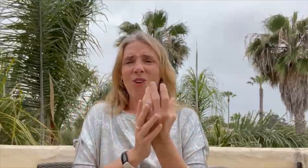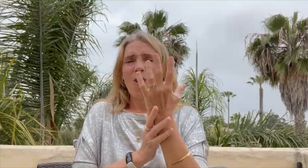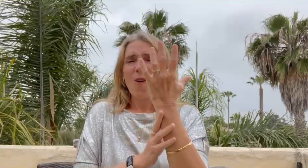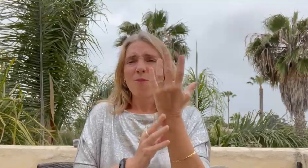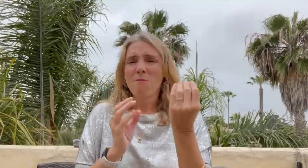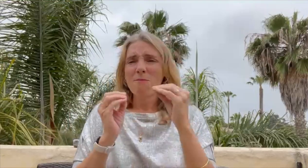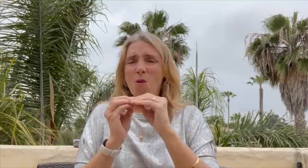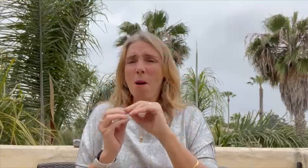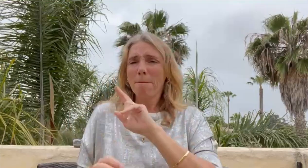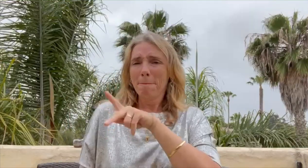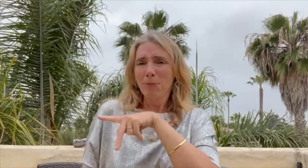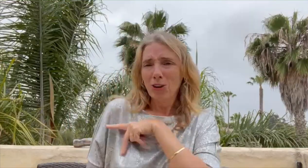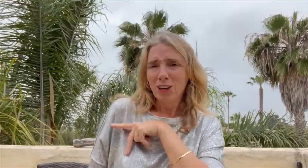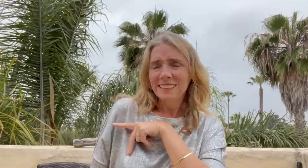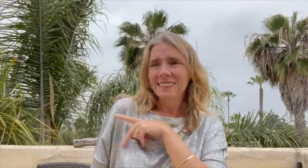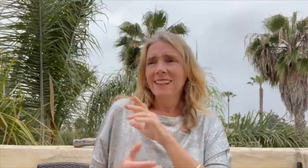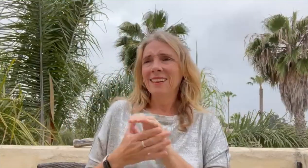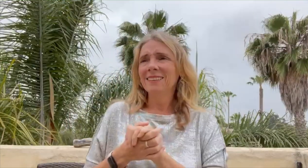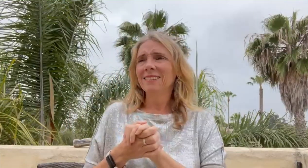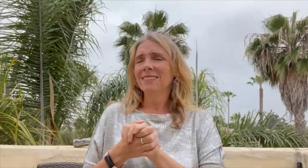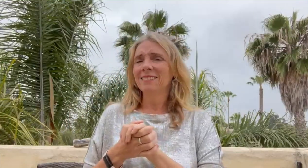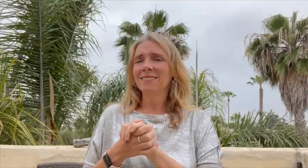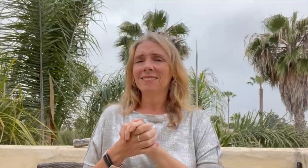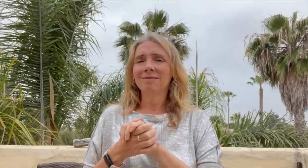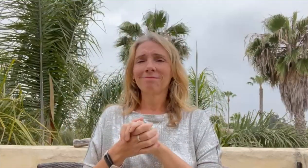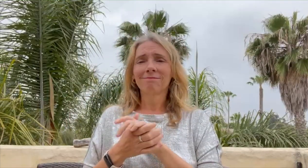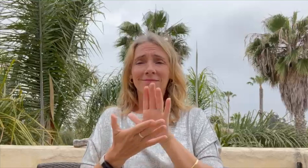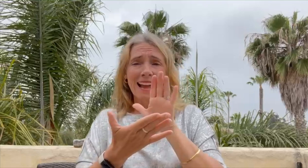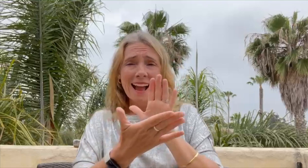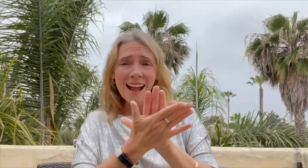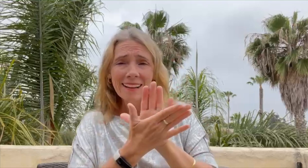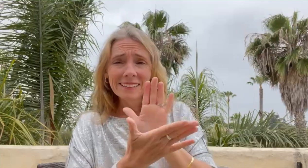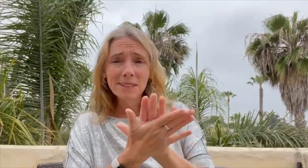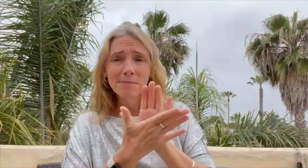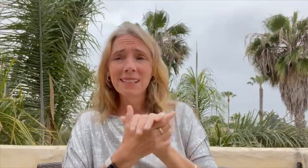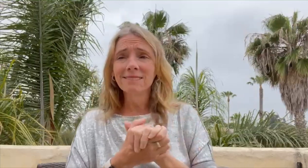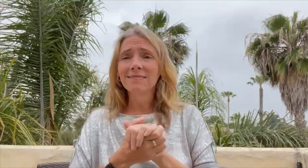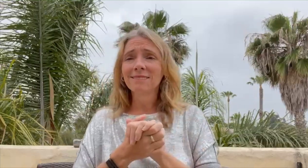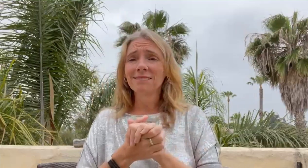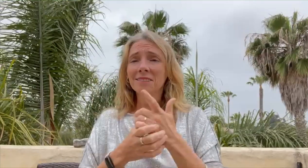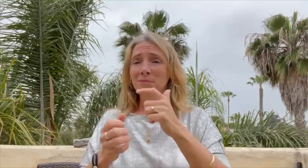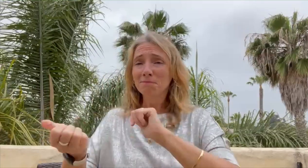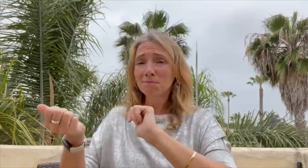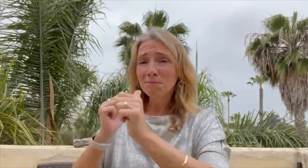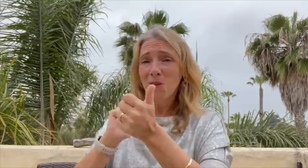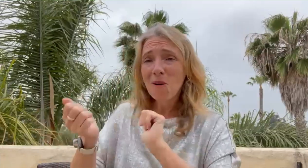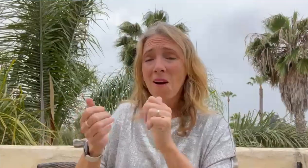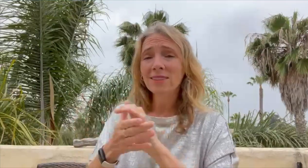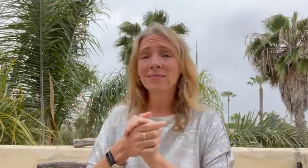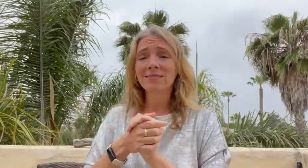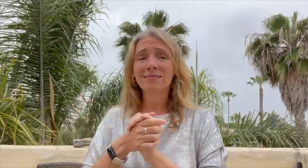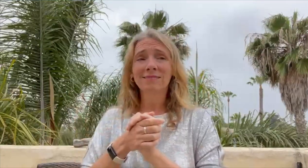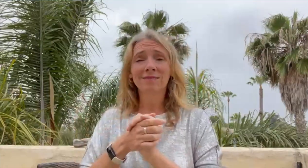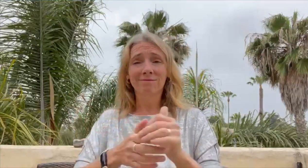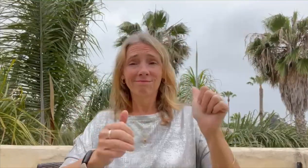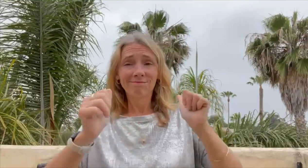Your journey. Will allow you to grow more on a personal level. More an academic level,